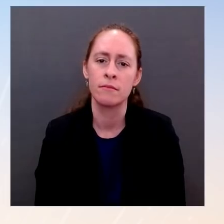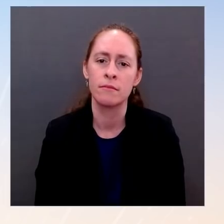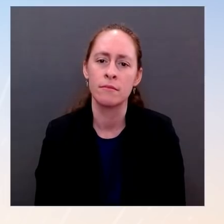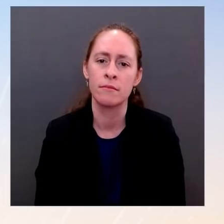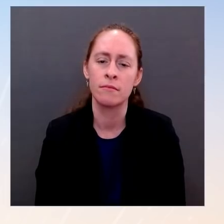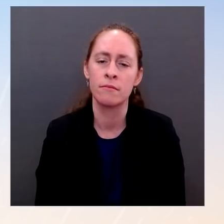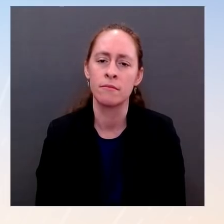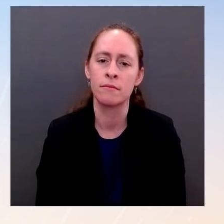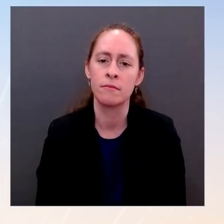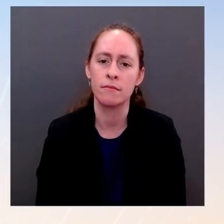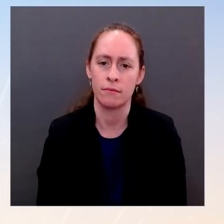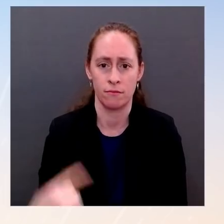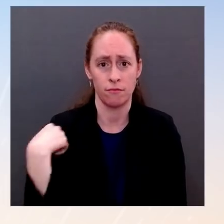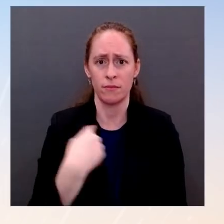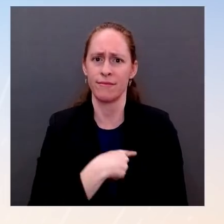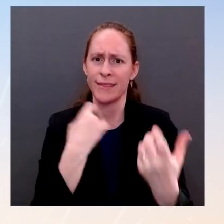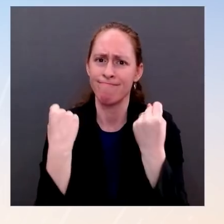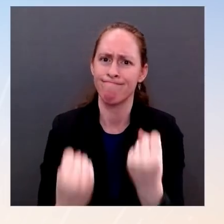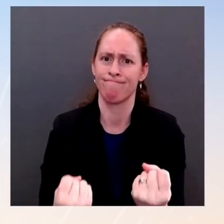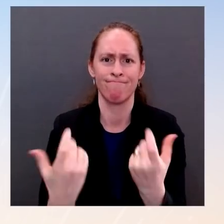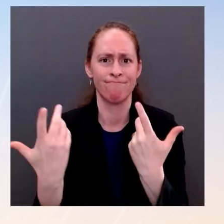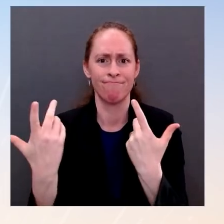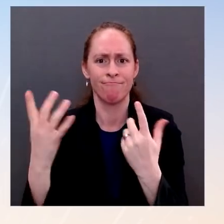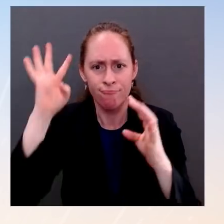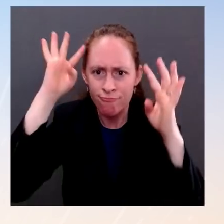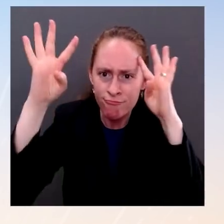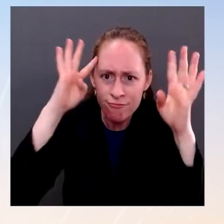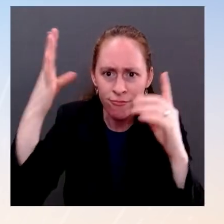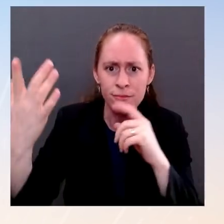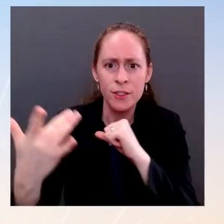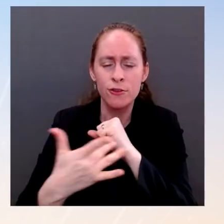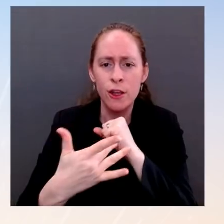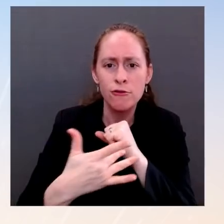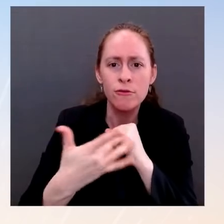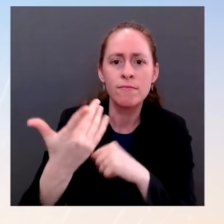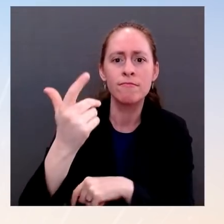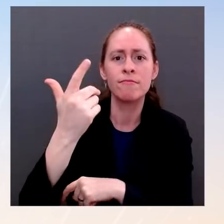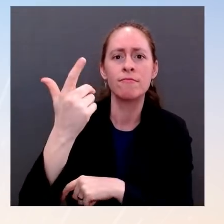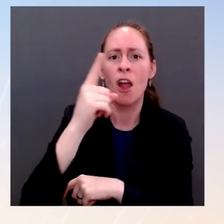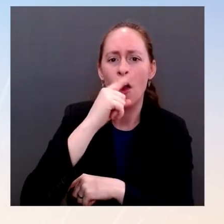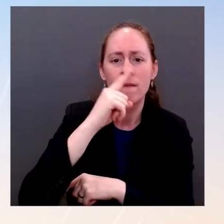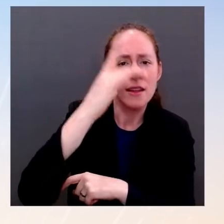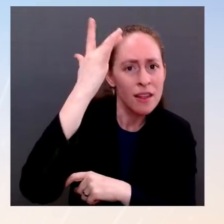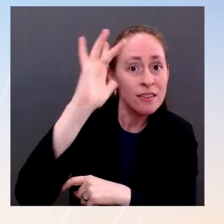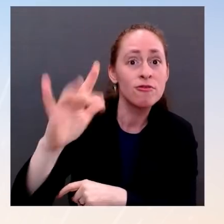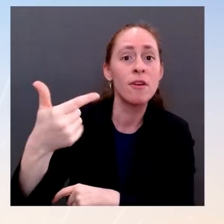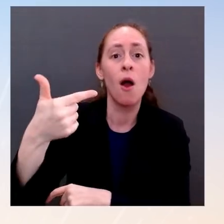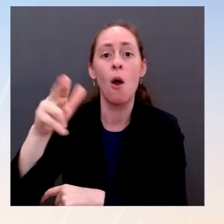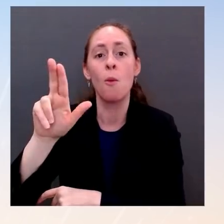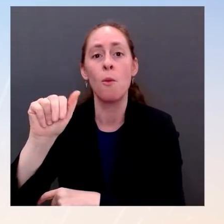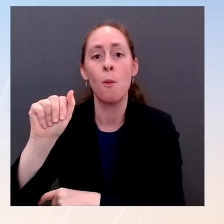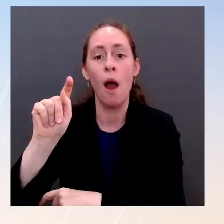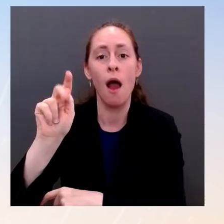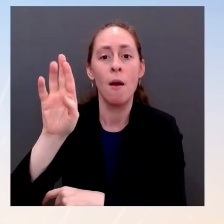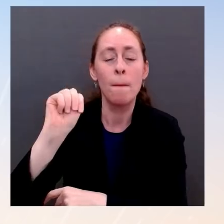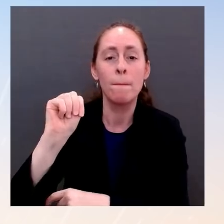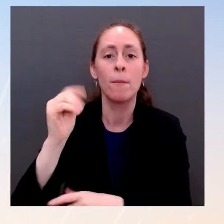AI, quantum, biotech, hypersonic flight, robotics. As we and our partners move in lockstep